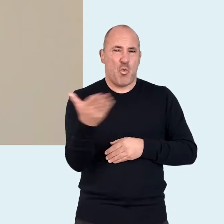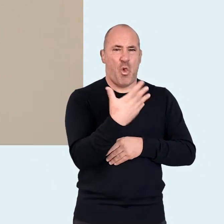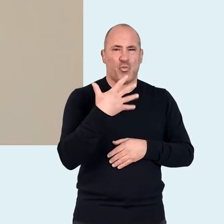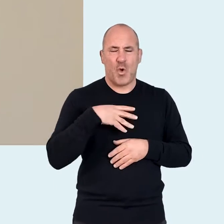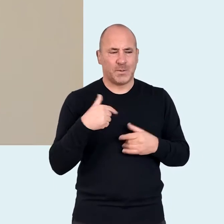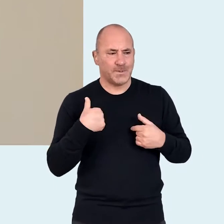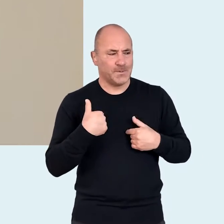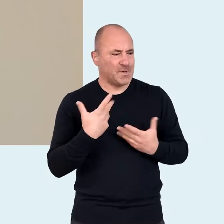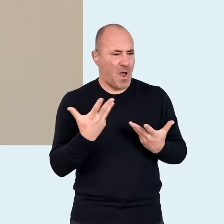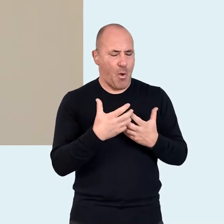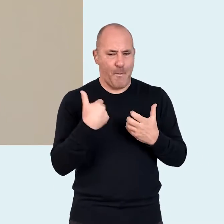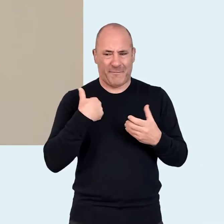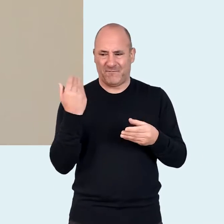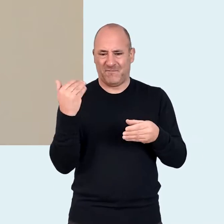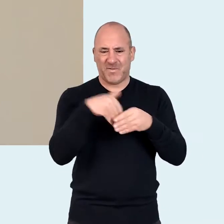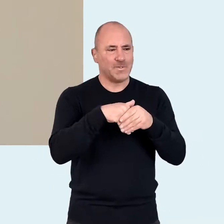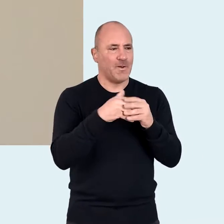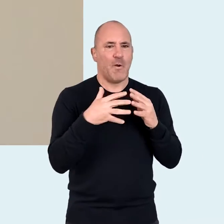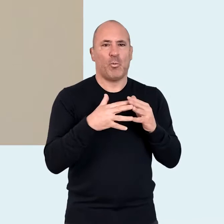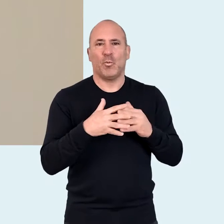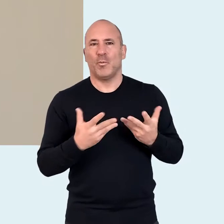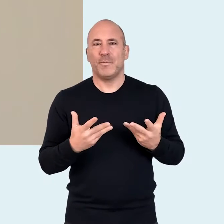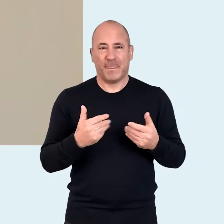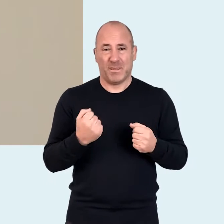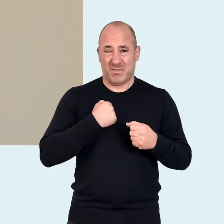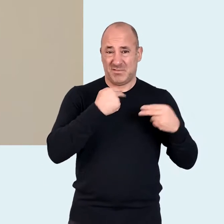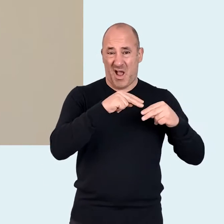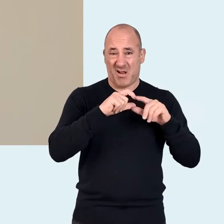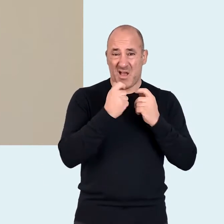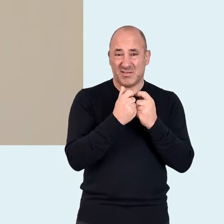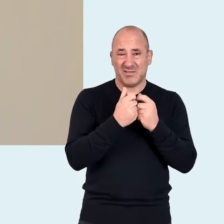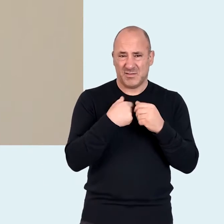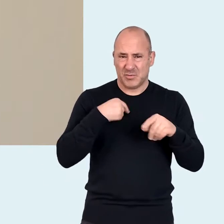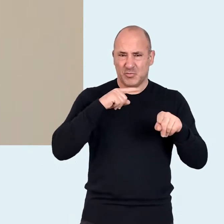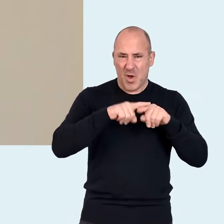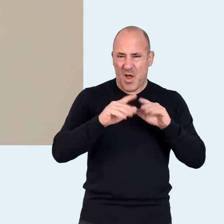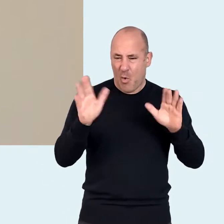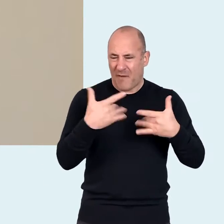Everybody wants to find a place where they fit in. And in my dance classes, I tend to